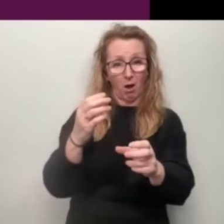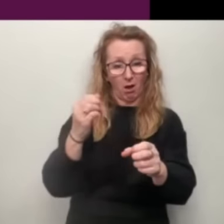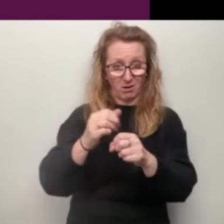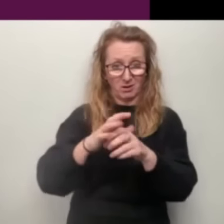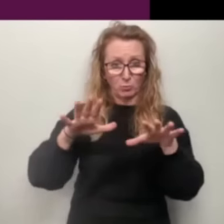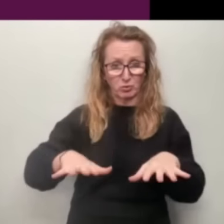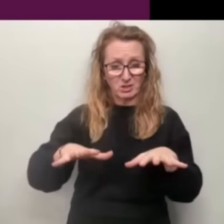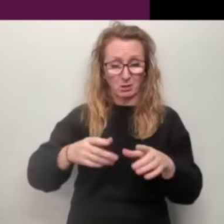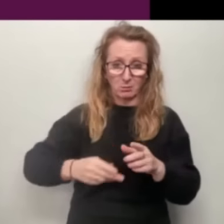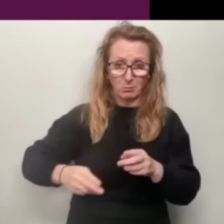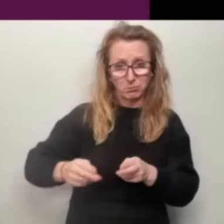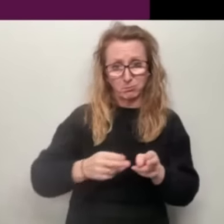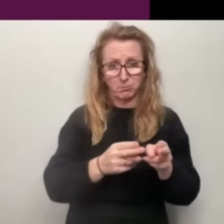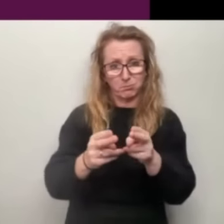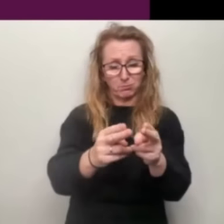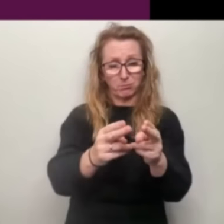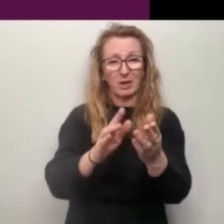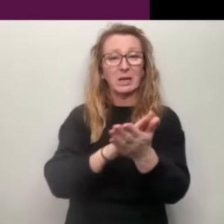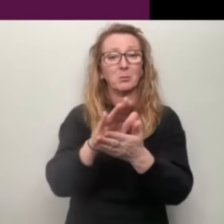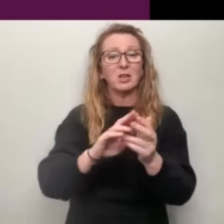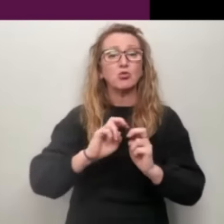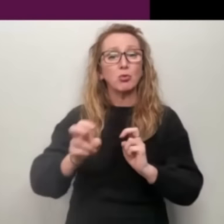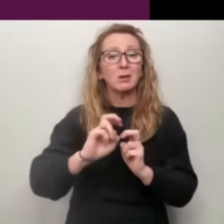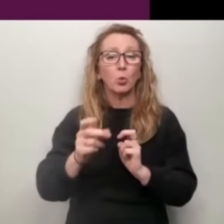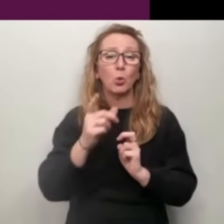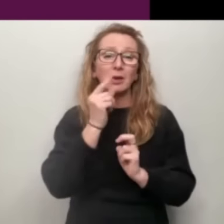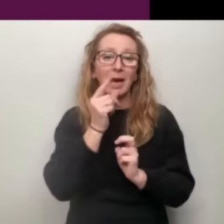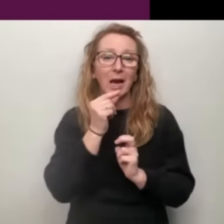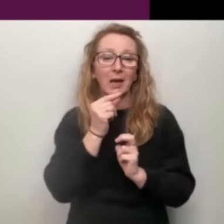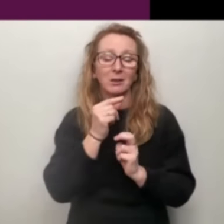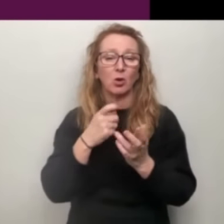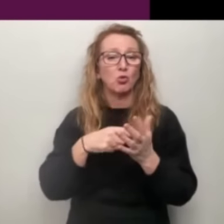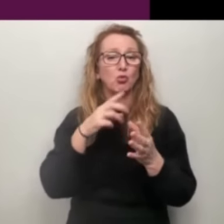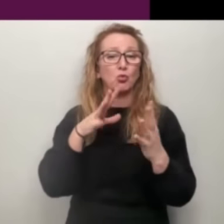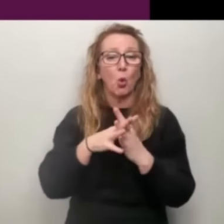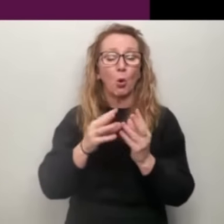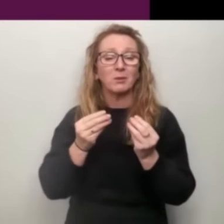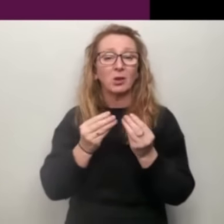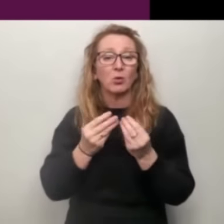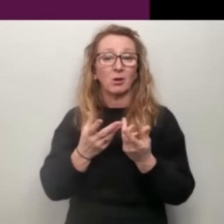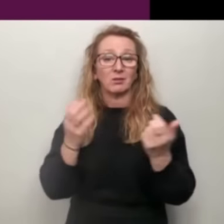This provided a means of transport for both raw materials and finished goods and connected the whole area